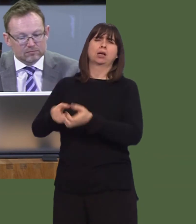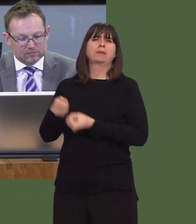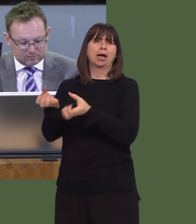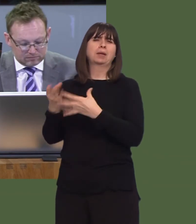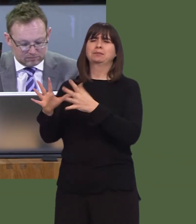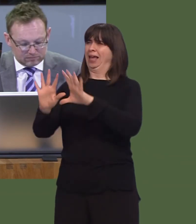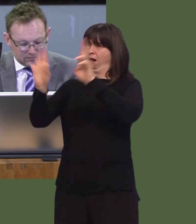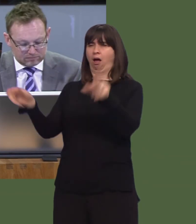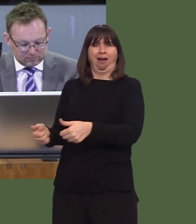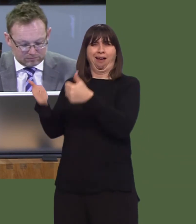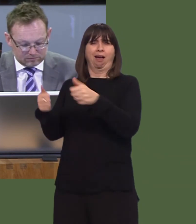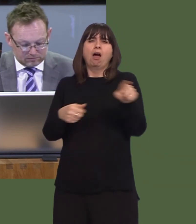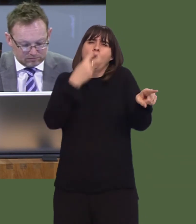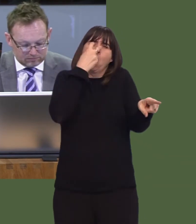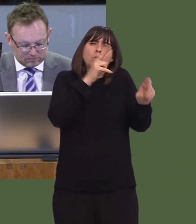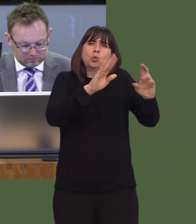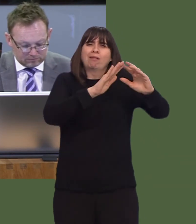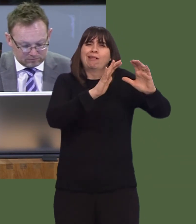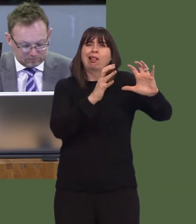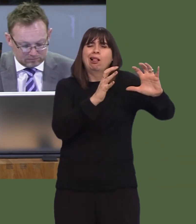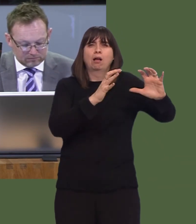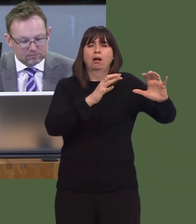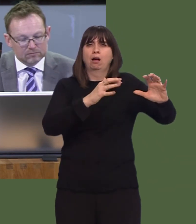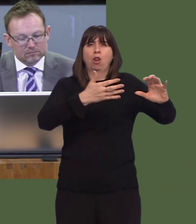The other one is a very old school, decades old, where they've literally had to beg and